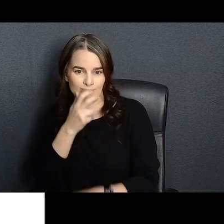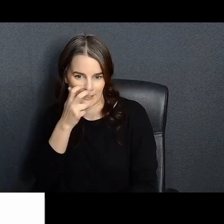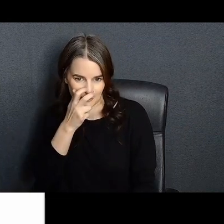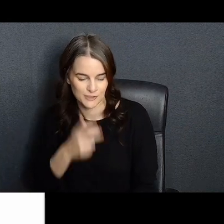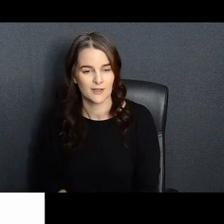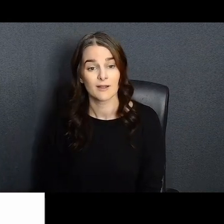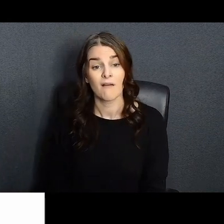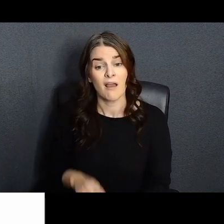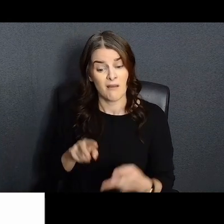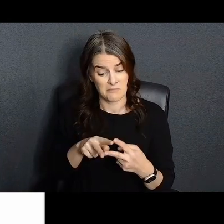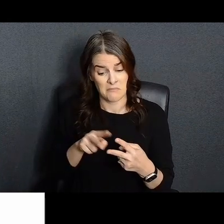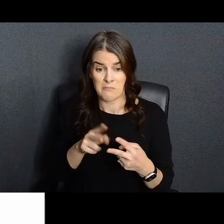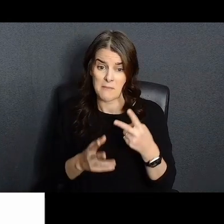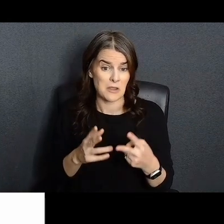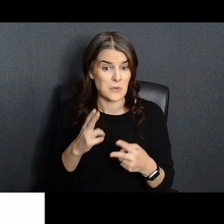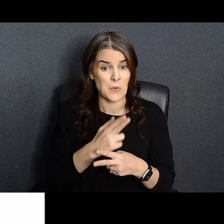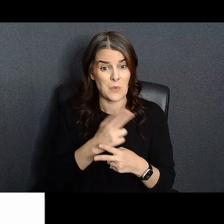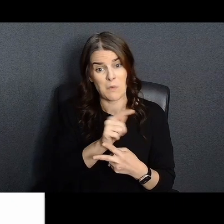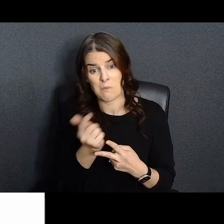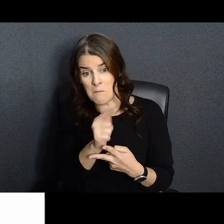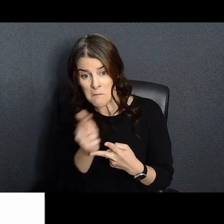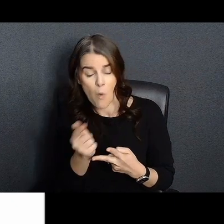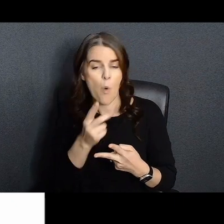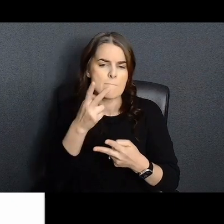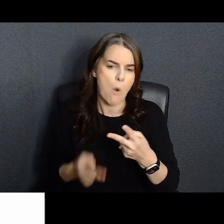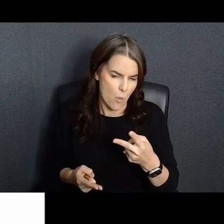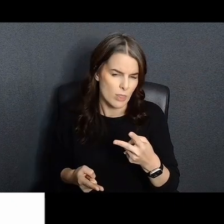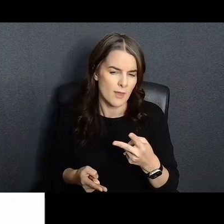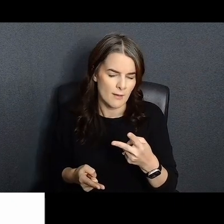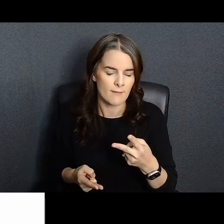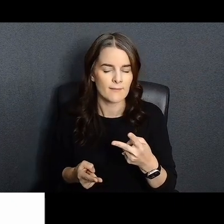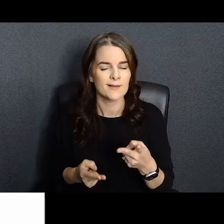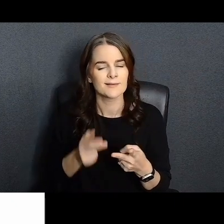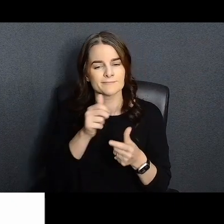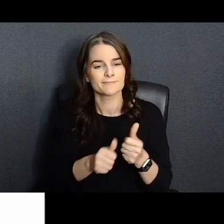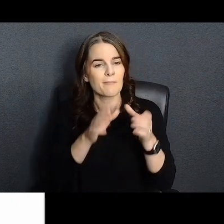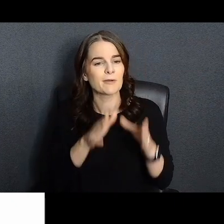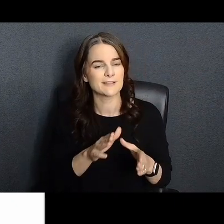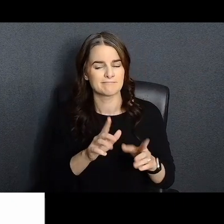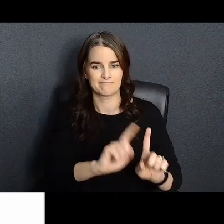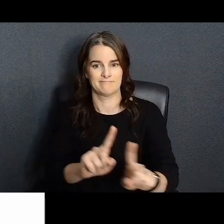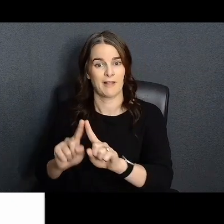to do one or the other, or they might be using these devices to do both. Every person is different, and their needs for AAC